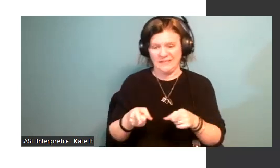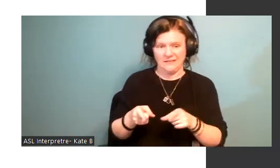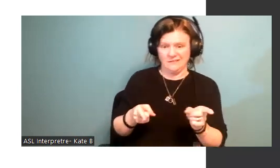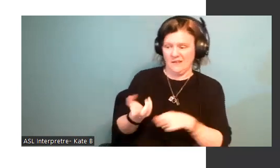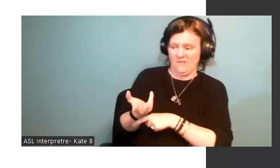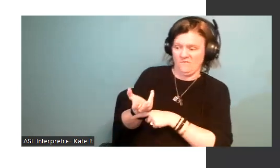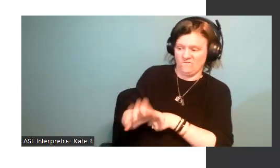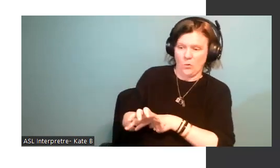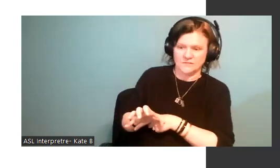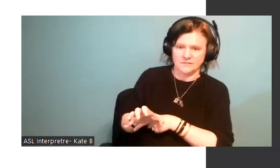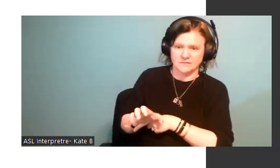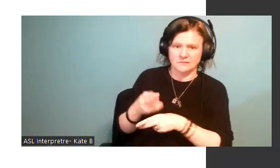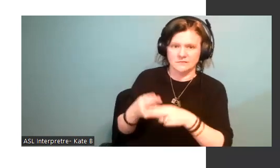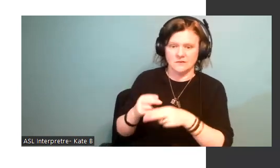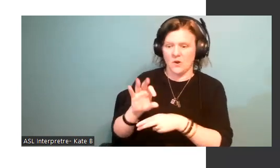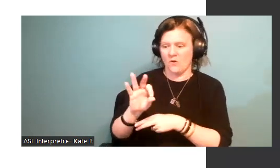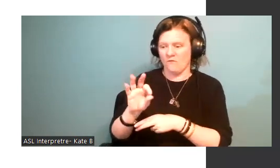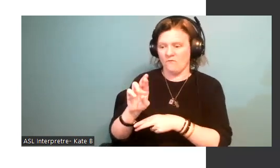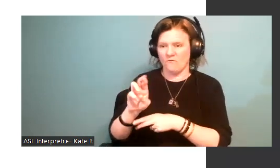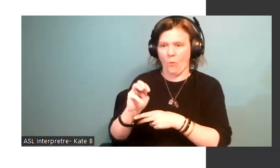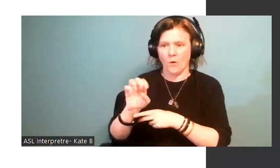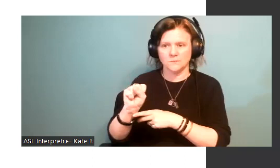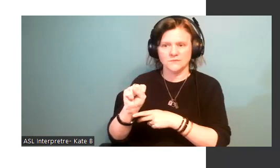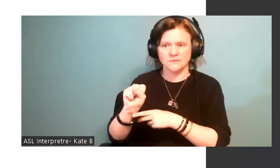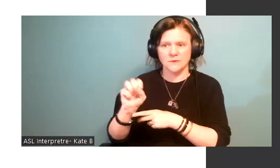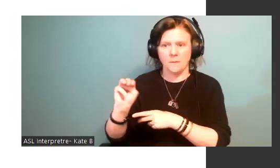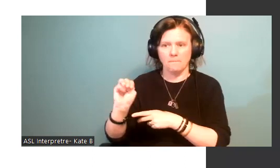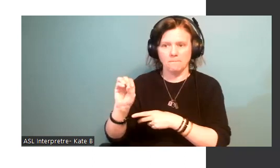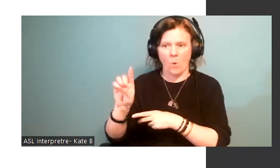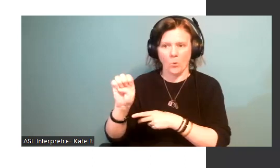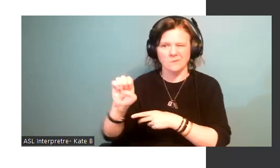commands by moving by heading button. If you're a